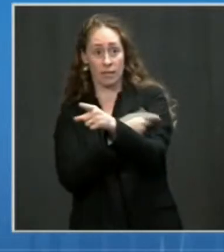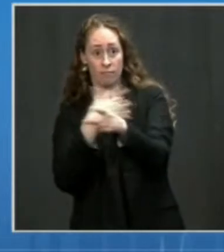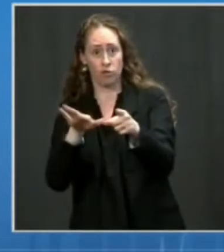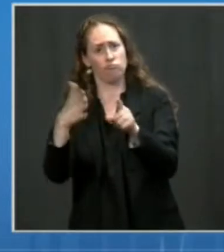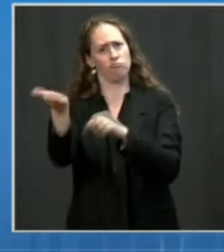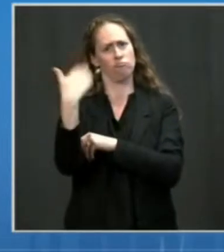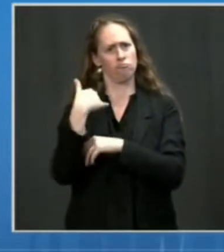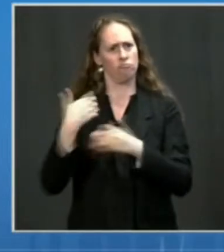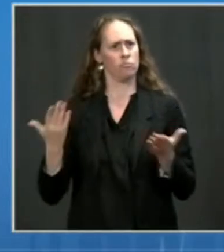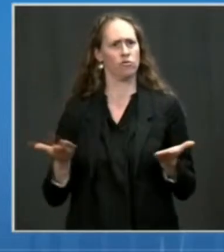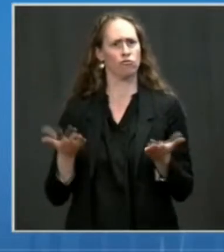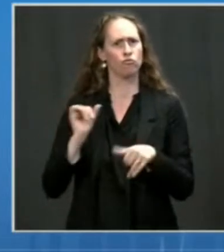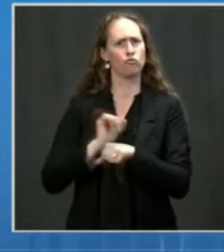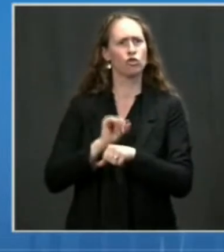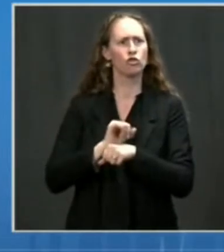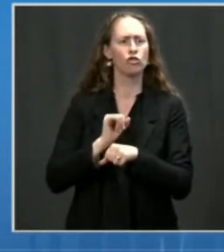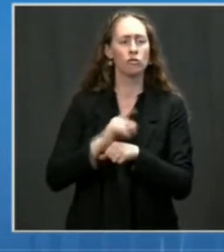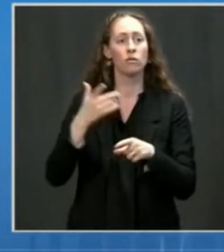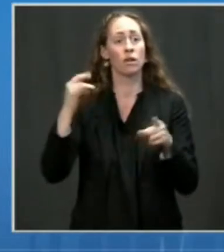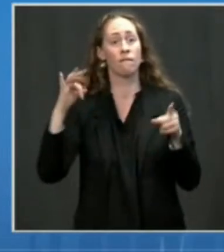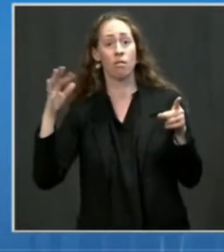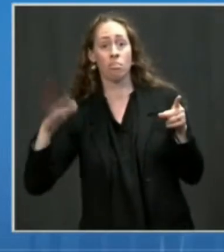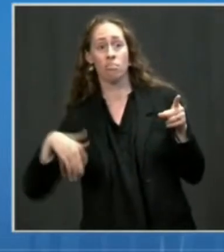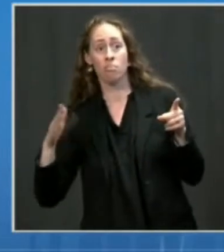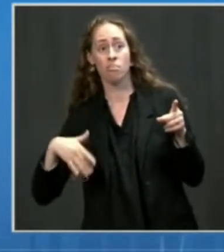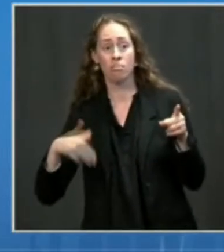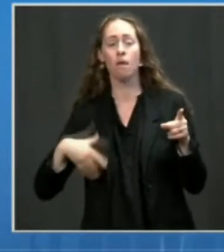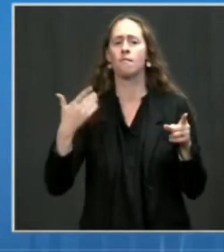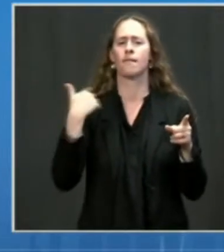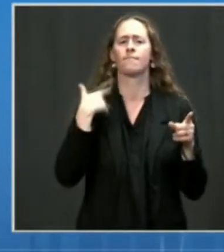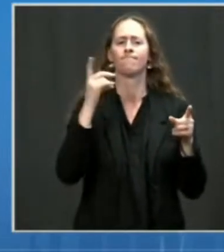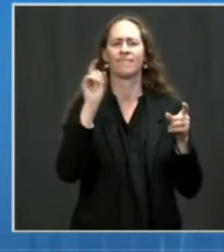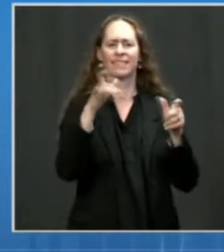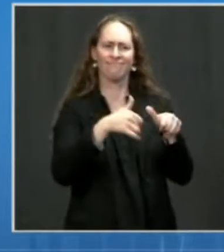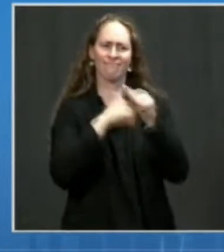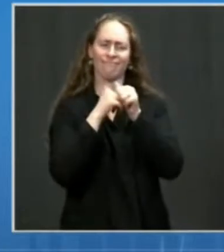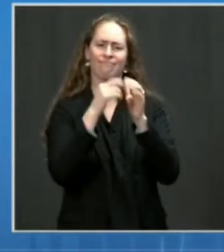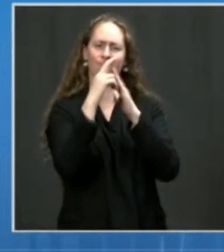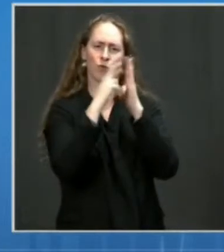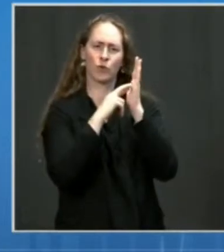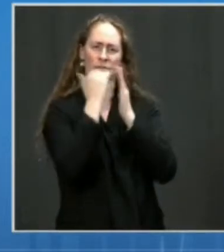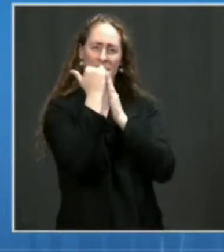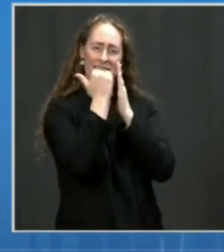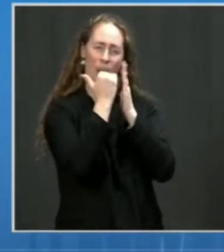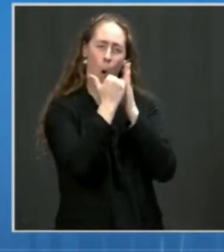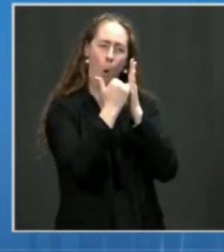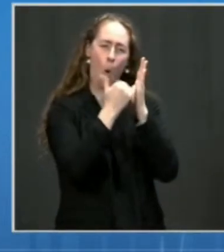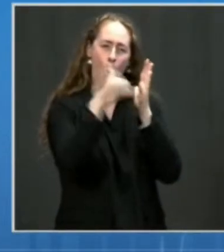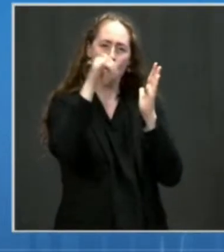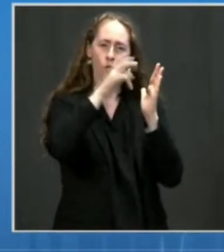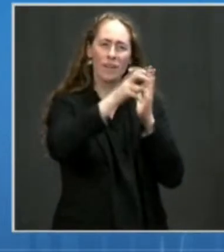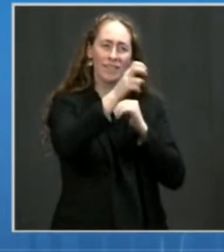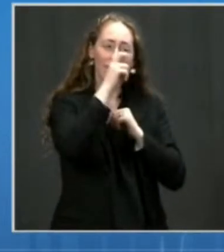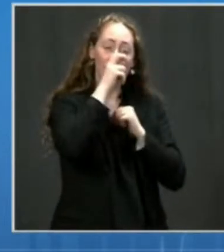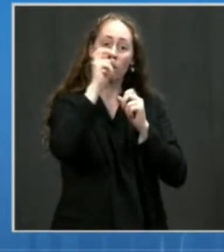THAT IF YOU ARE VACCINATED, YOU CAN COME BACK TO WORK AS NORMAL.